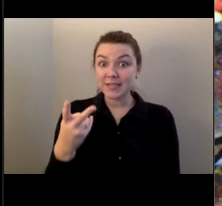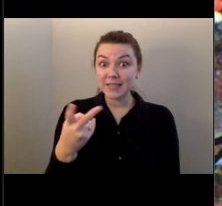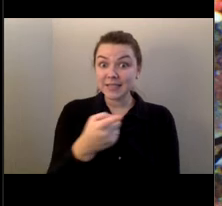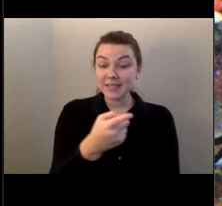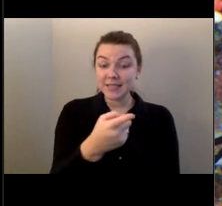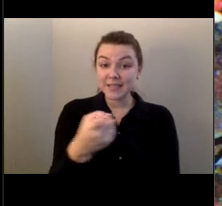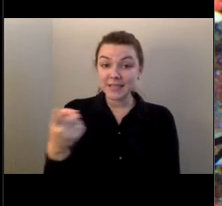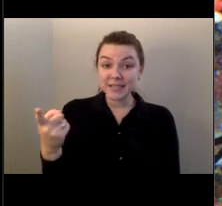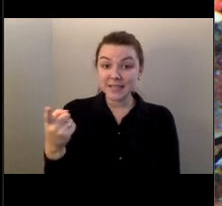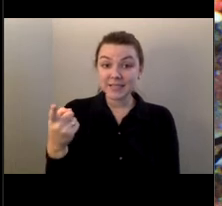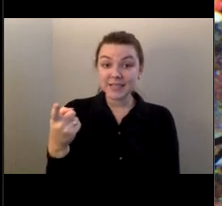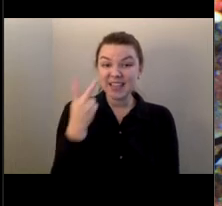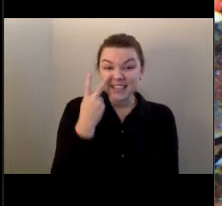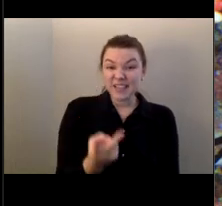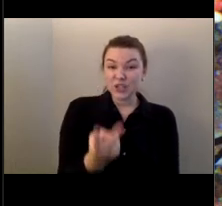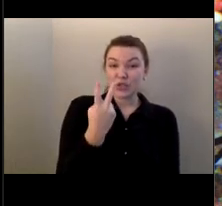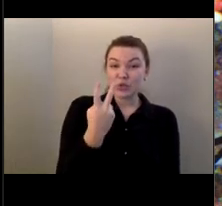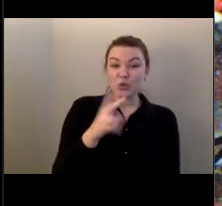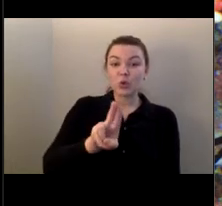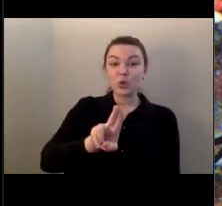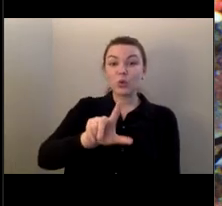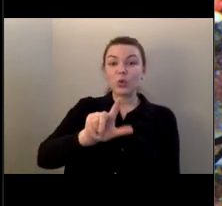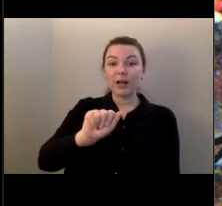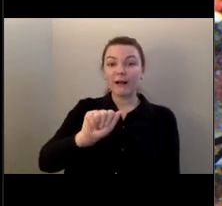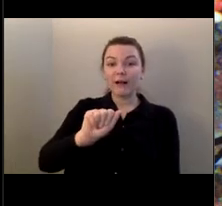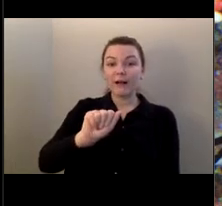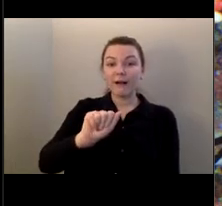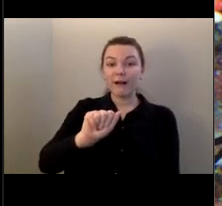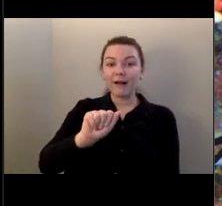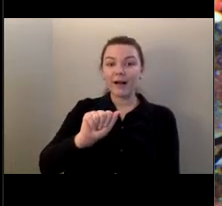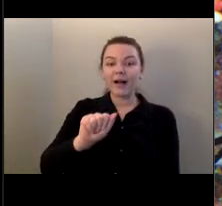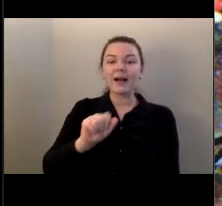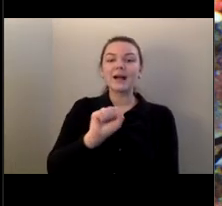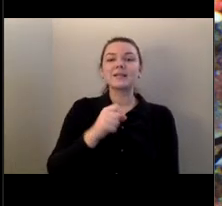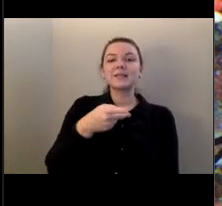I see two ula, or Hawaiian spiny lobster.